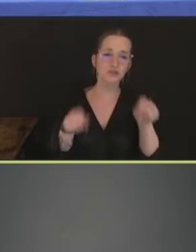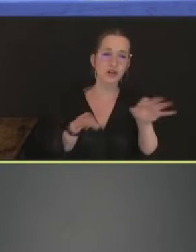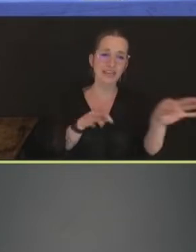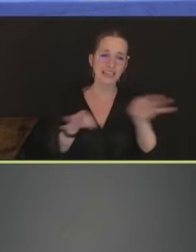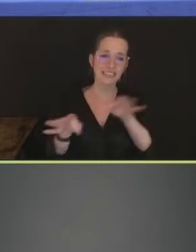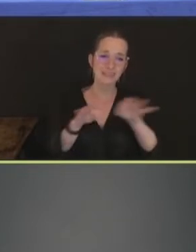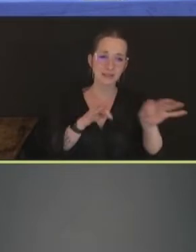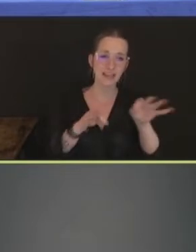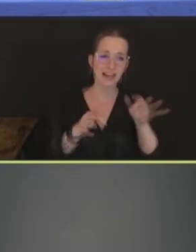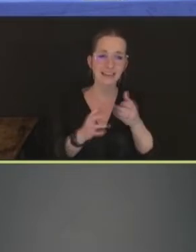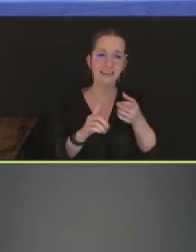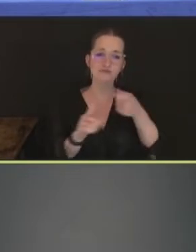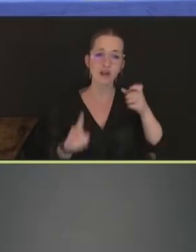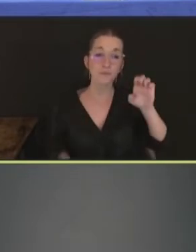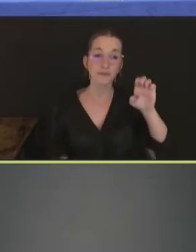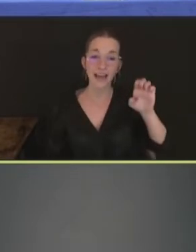activation.